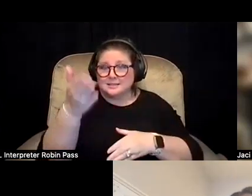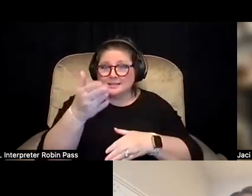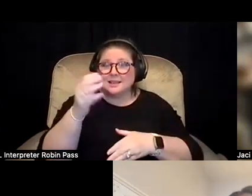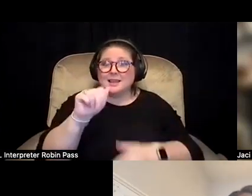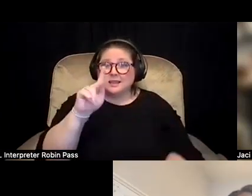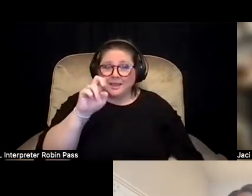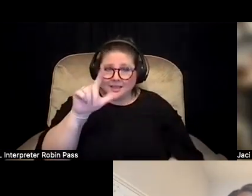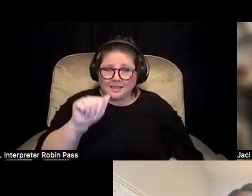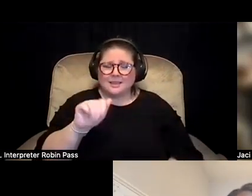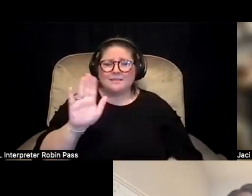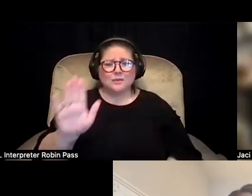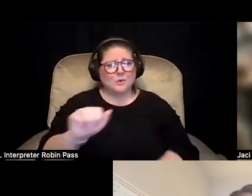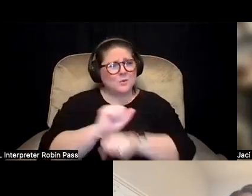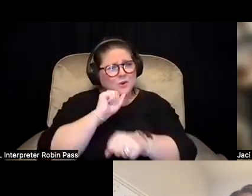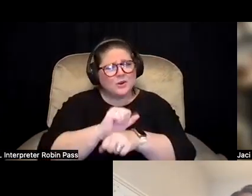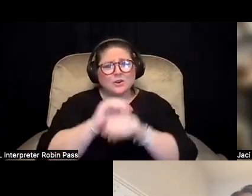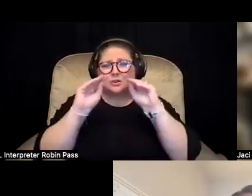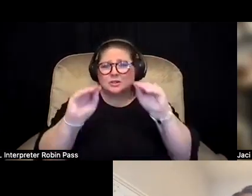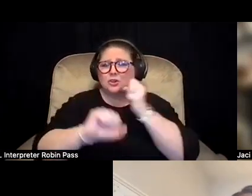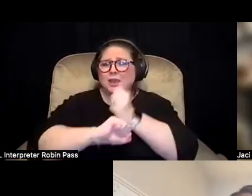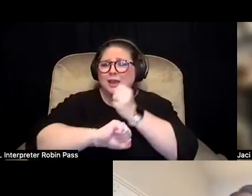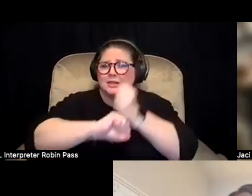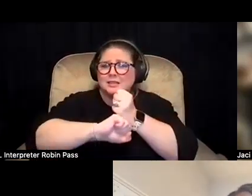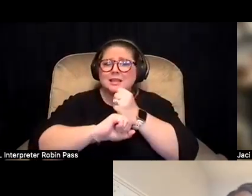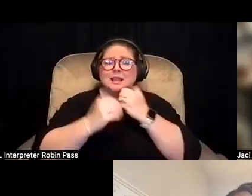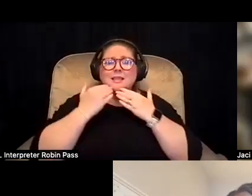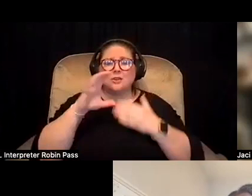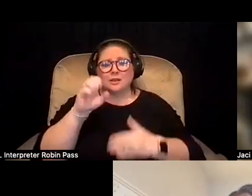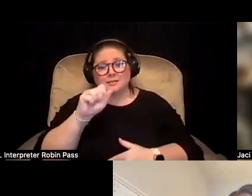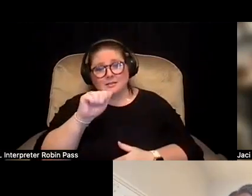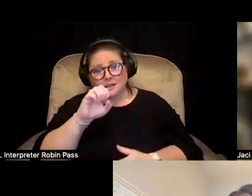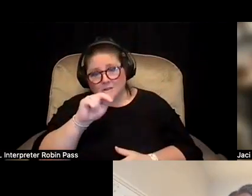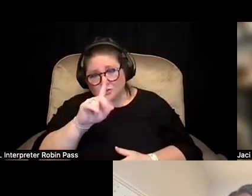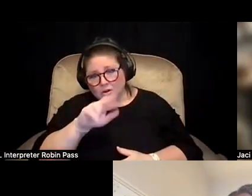for your teaching for your advocacy thank you cassandra for your reporting for your writing for